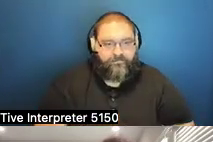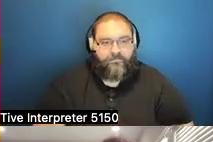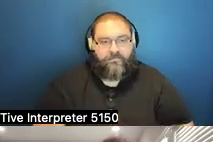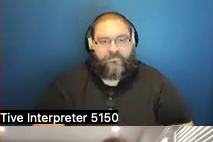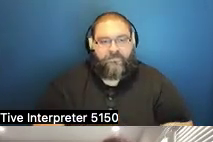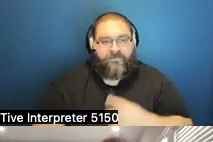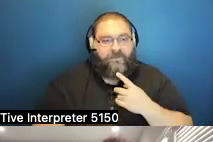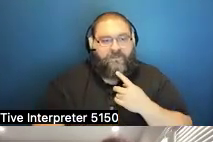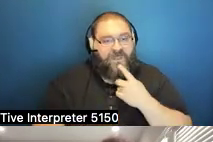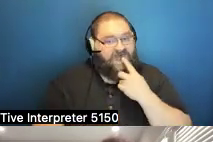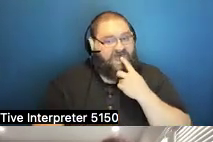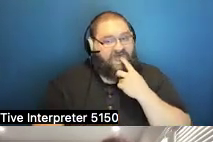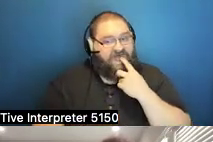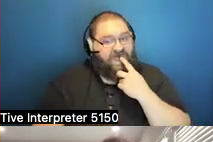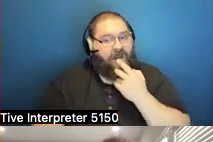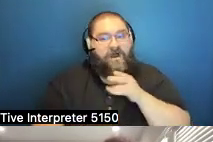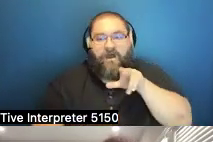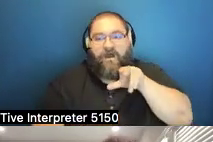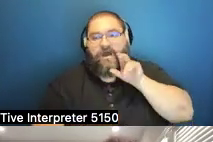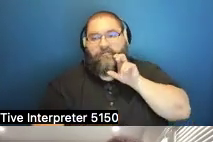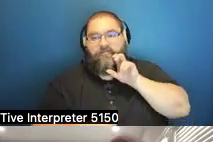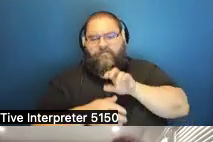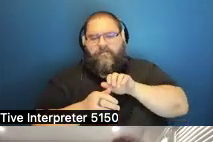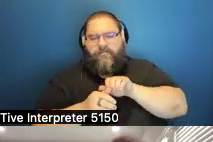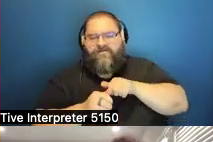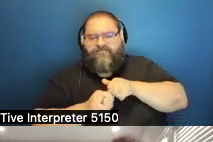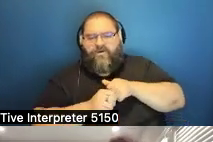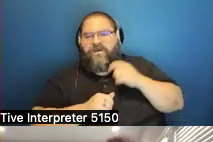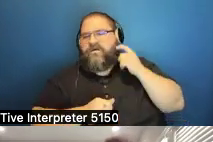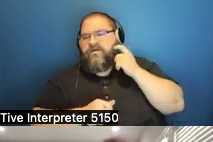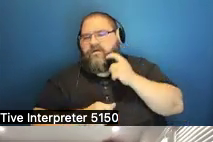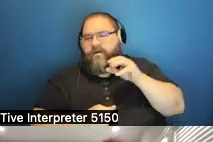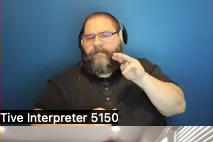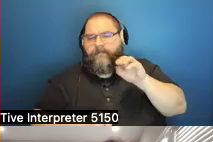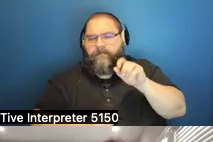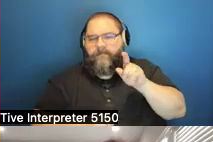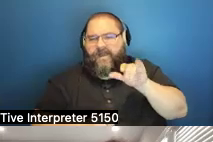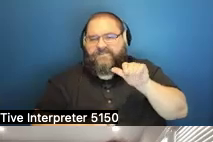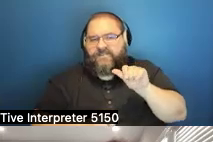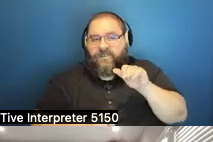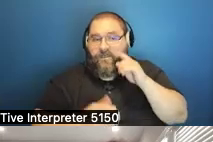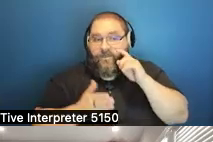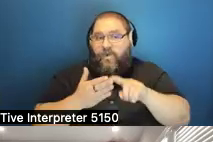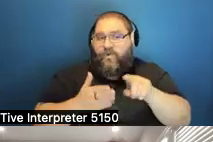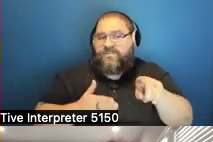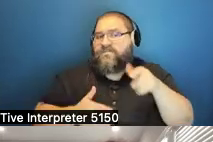down and away from the maxilla. 19:46:41 Note the backward movement of the mandible. 19:46:48